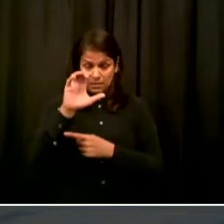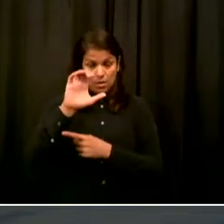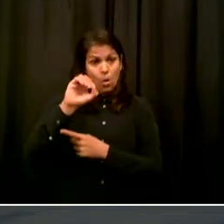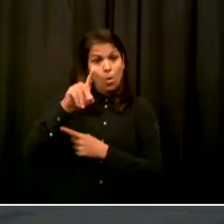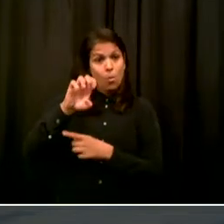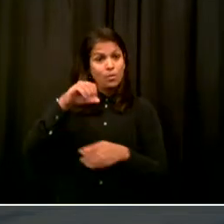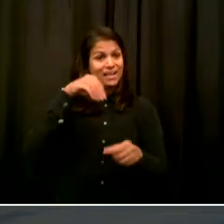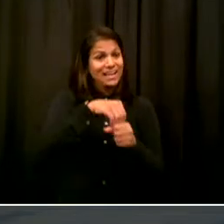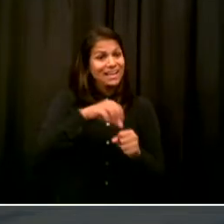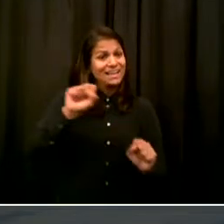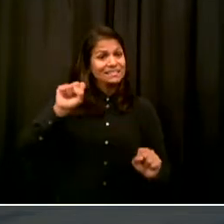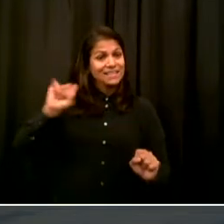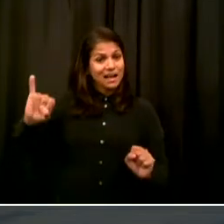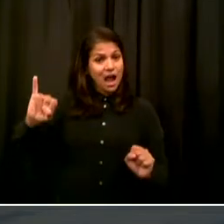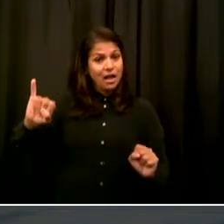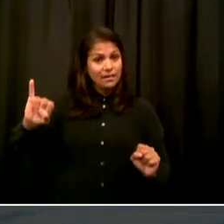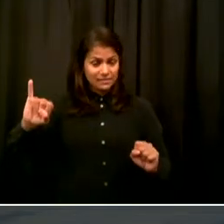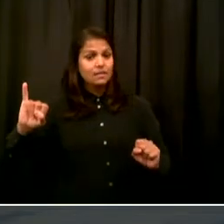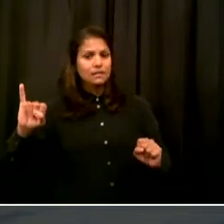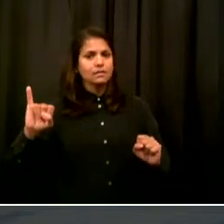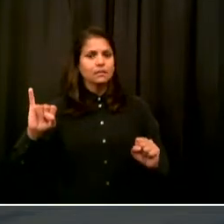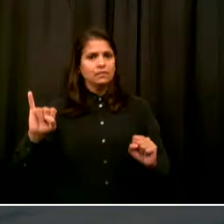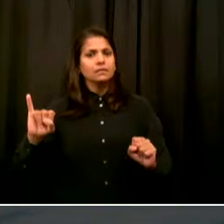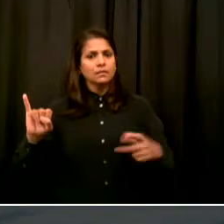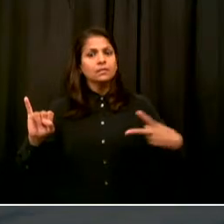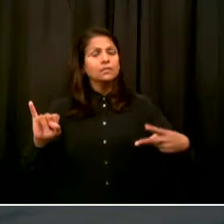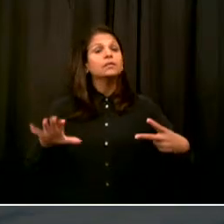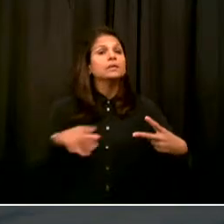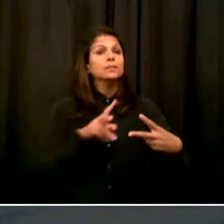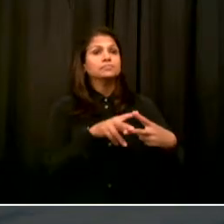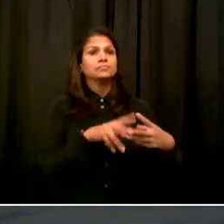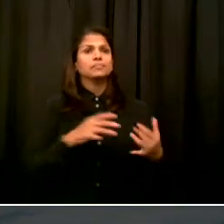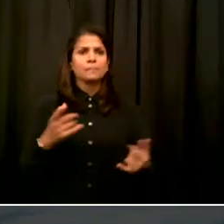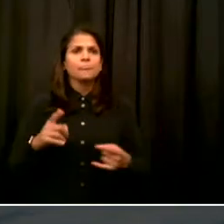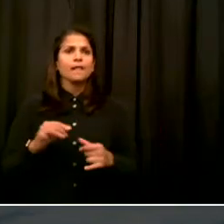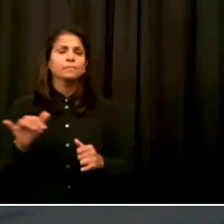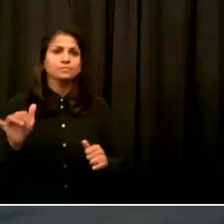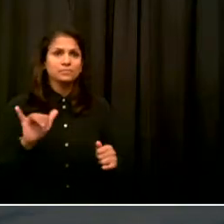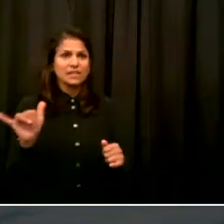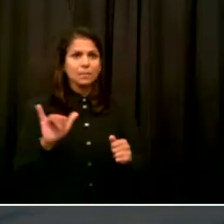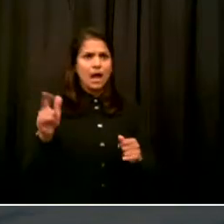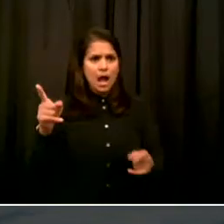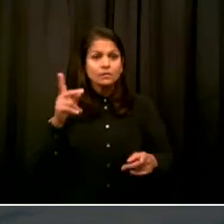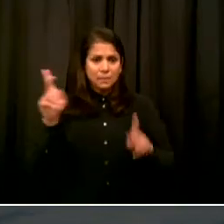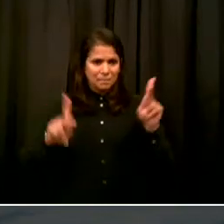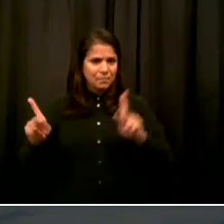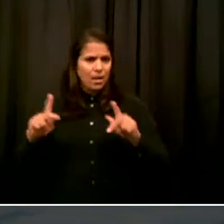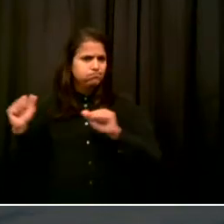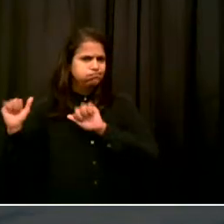CODES, BUT THE PRIMARY CONNRCEN IS 103 05 AND 103 14 IN STATEN LAISNN D.